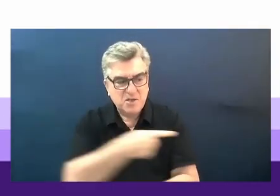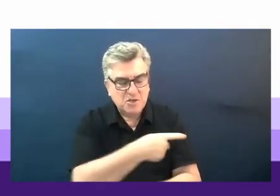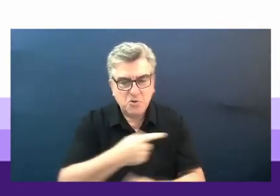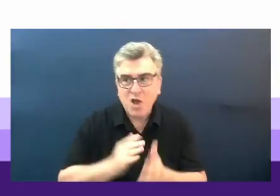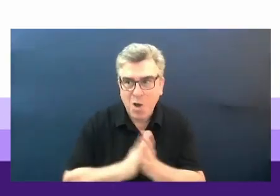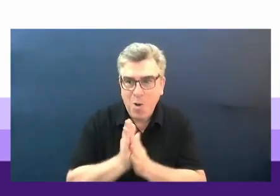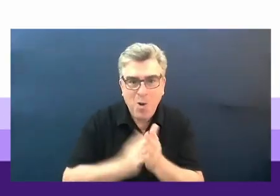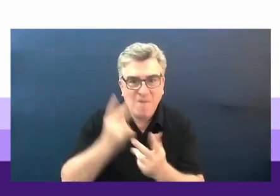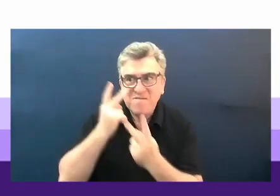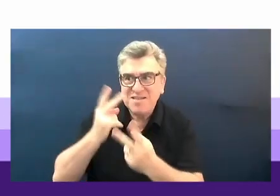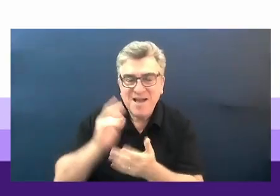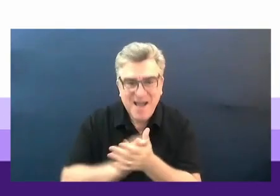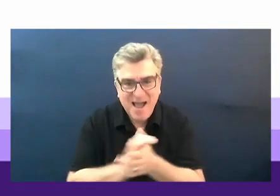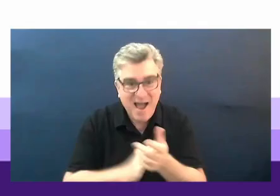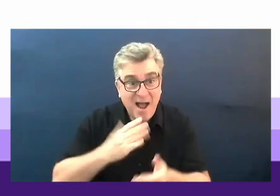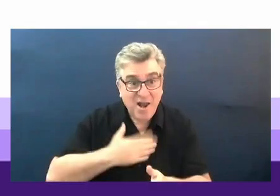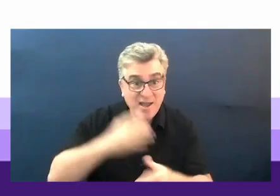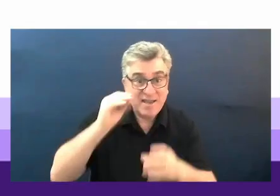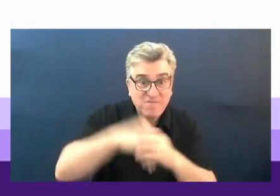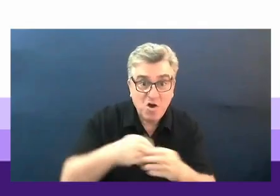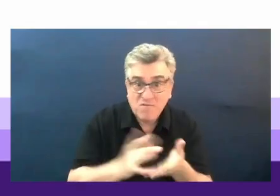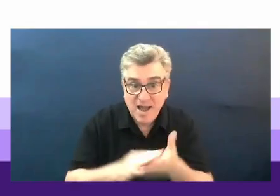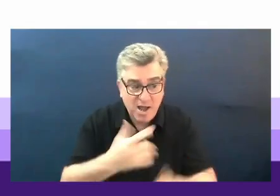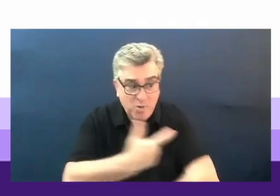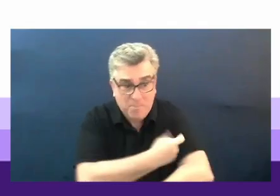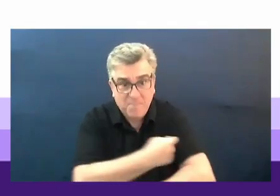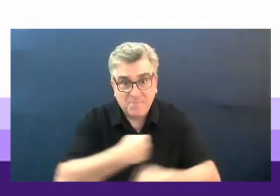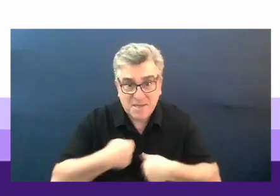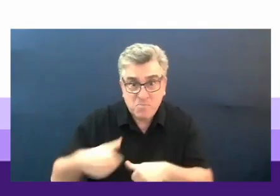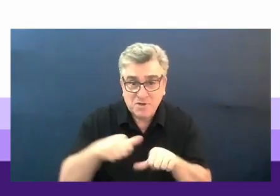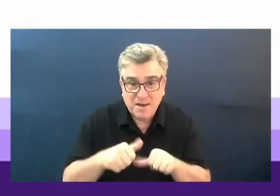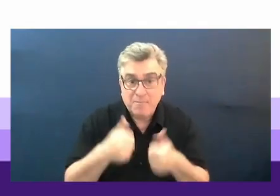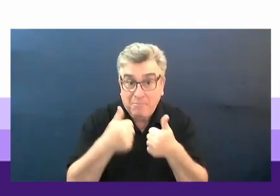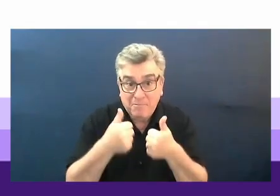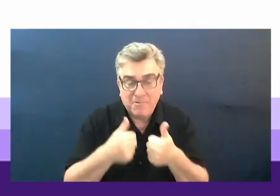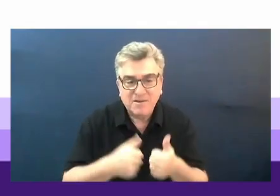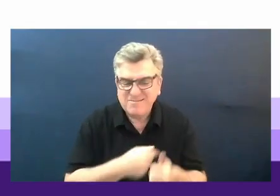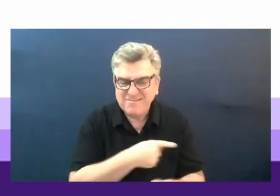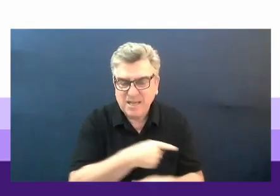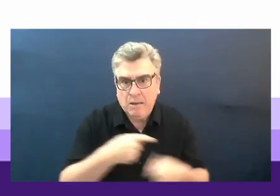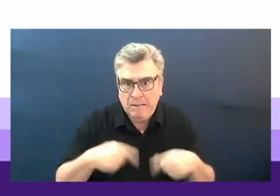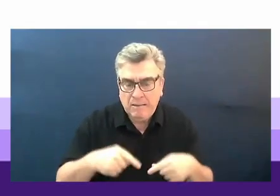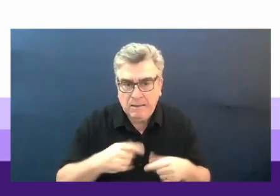any sedation, but she was really quite anxious and nervous about how this would eventuate. So,